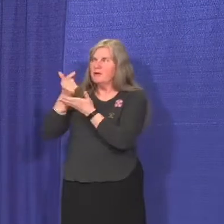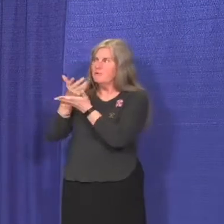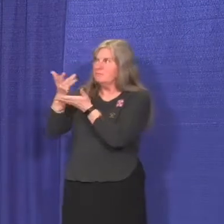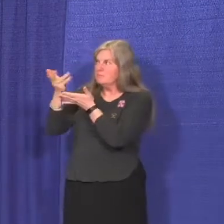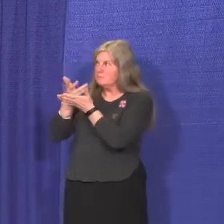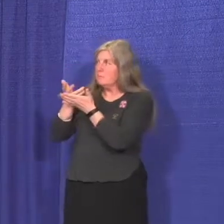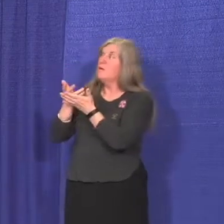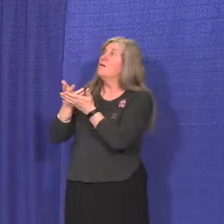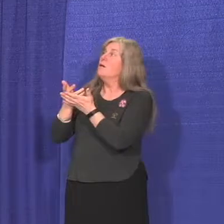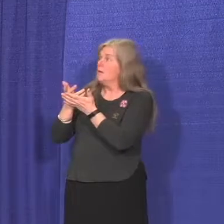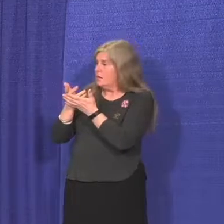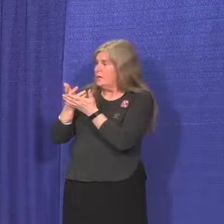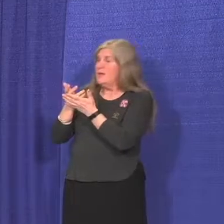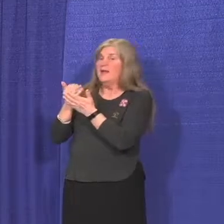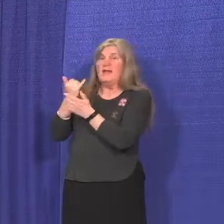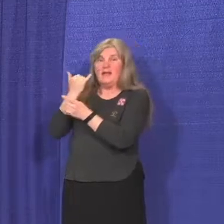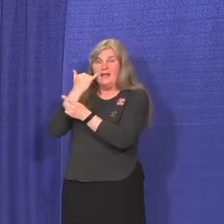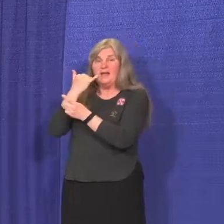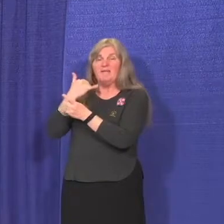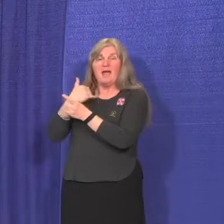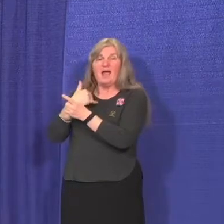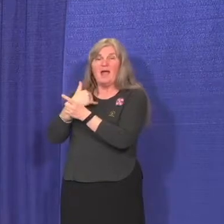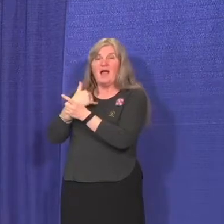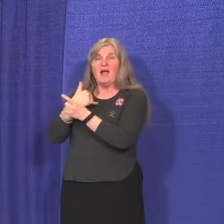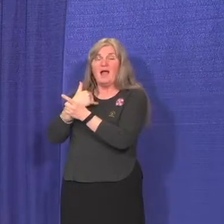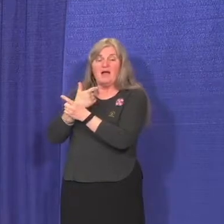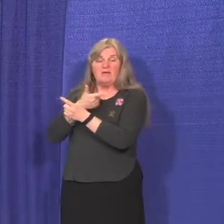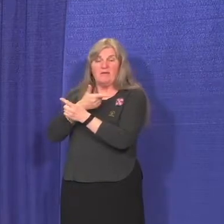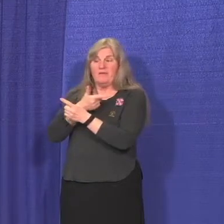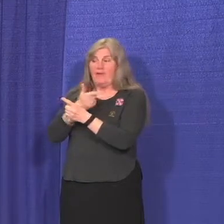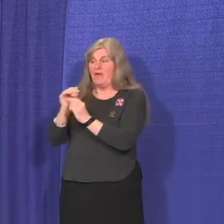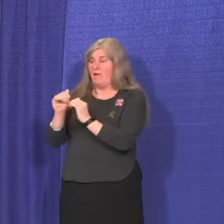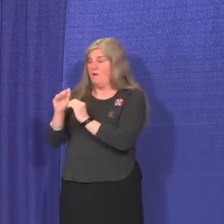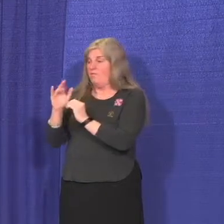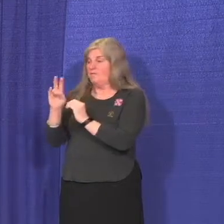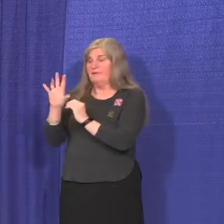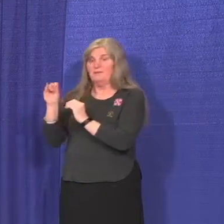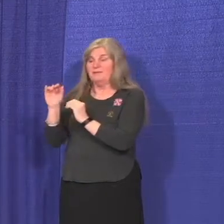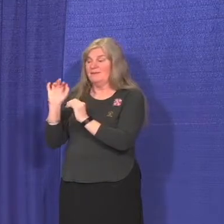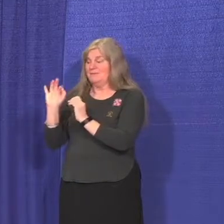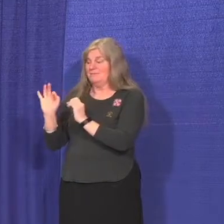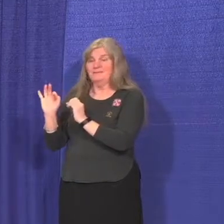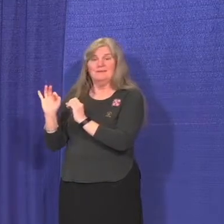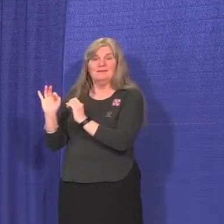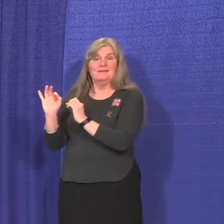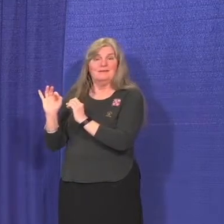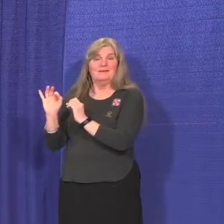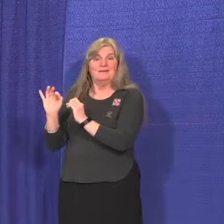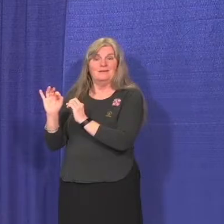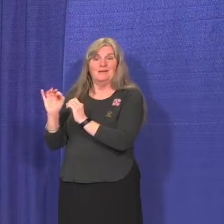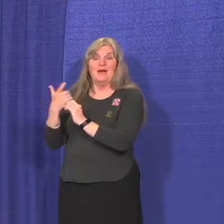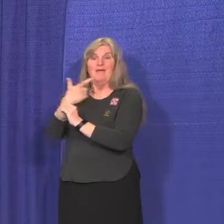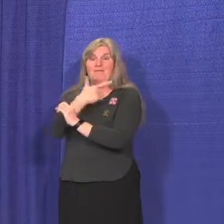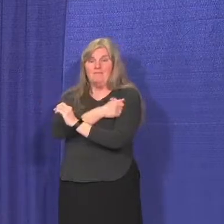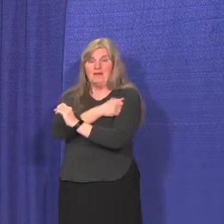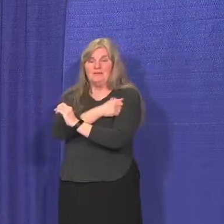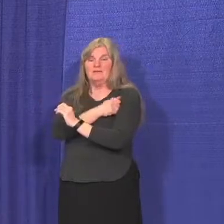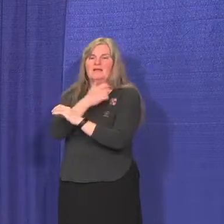reason why we are here today is to make mention of the fact there are other areas and other